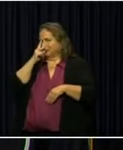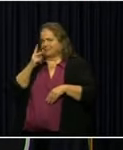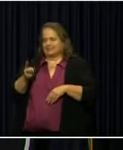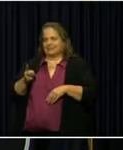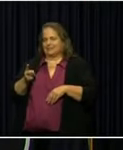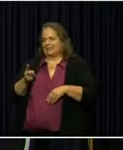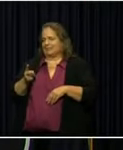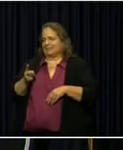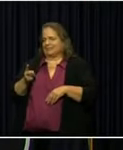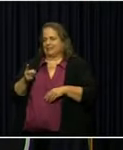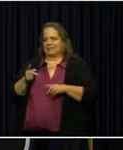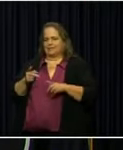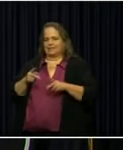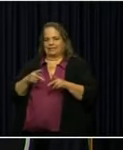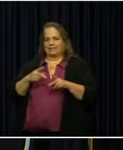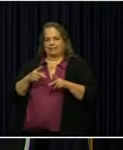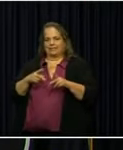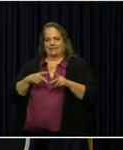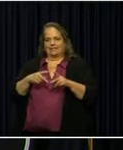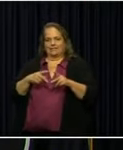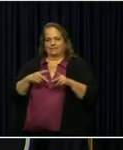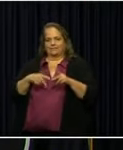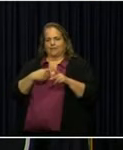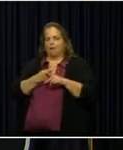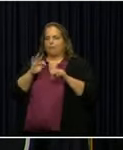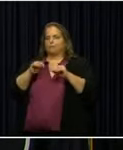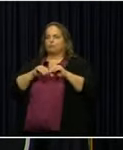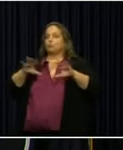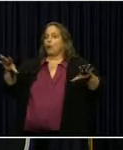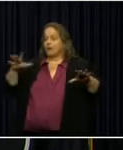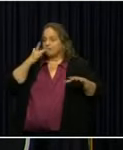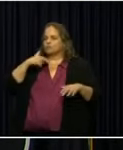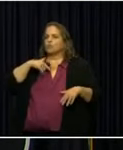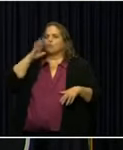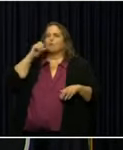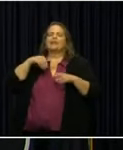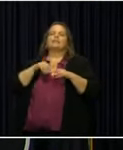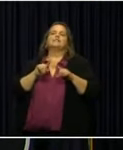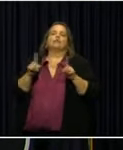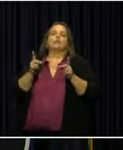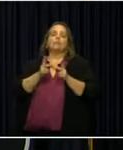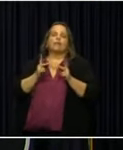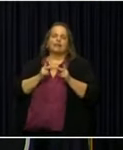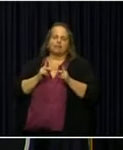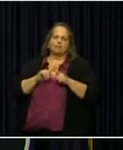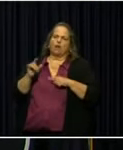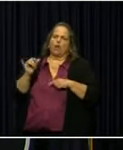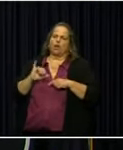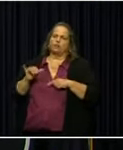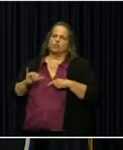I WILL ALWAYS ANSWER YOUR QUESTIONS AND ANSWER THEM HONESTLY. WE ARE GOING TO WORK HARD TO REOPEN OUR ECONOMY.